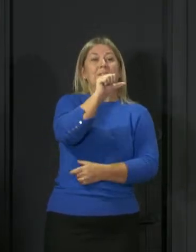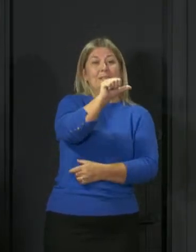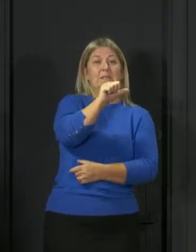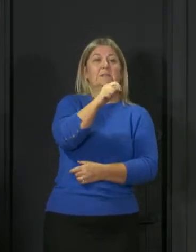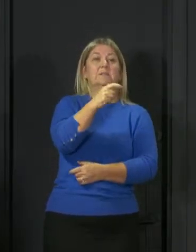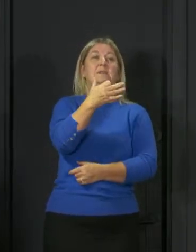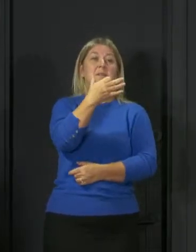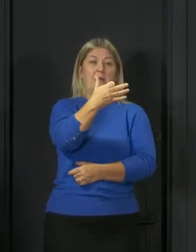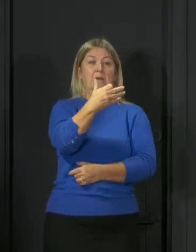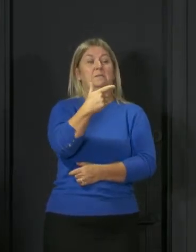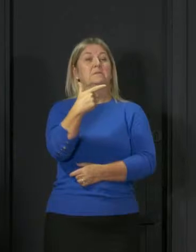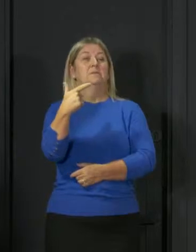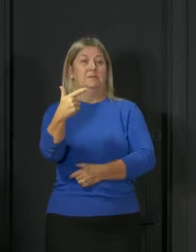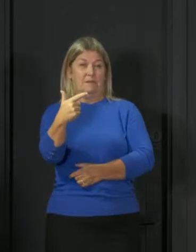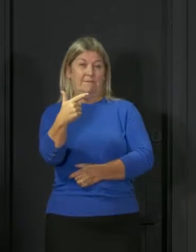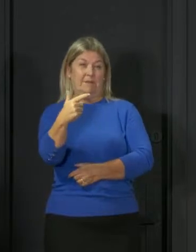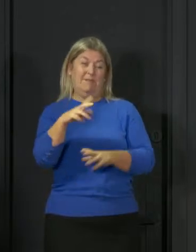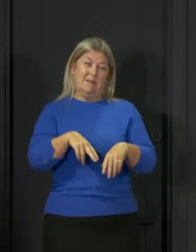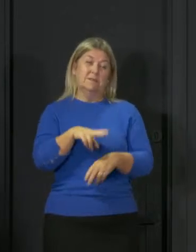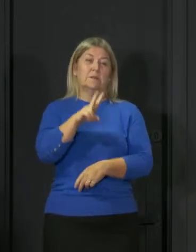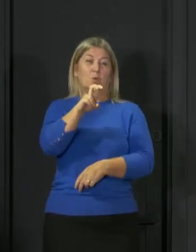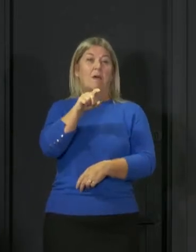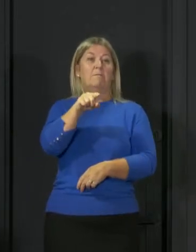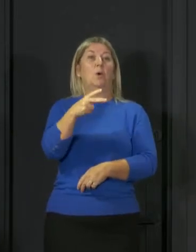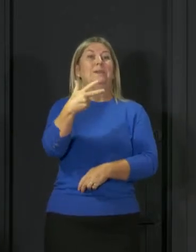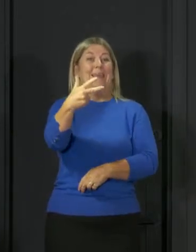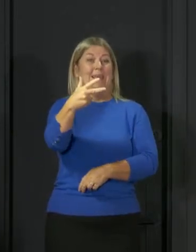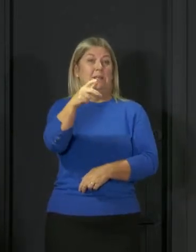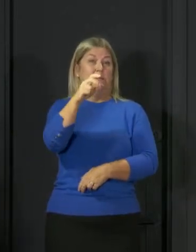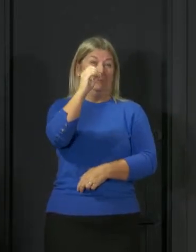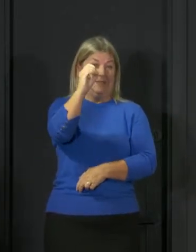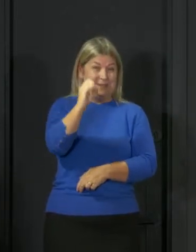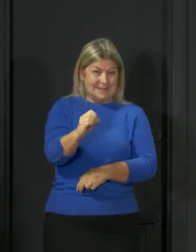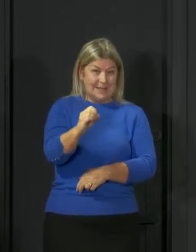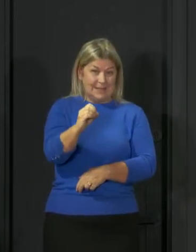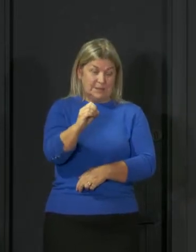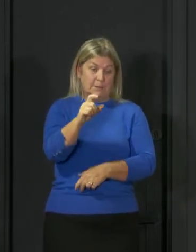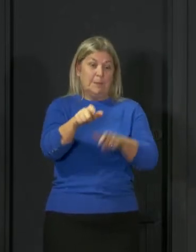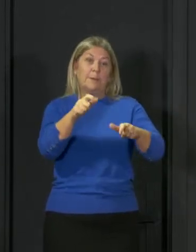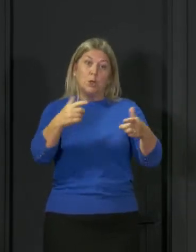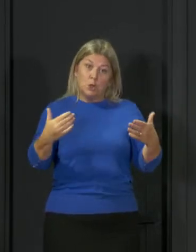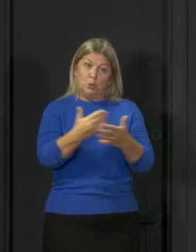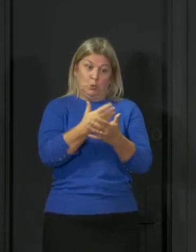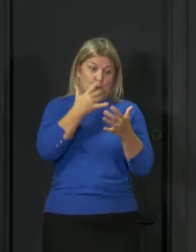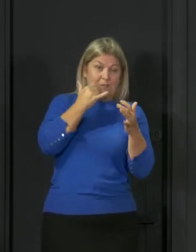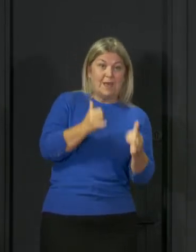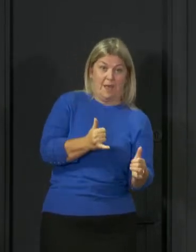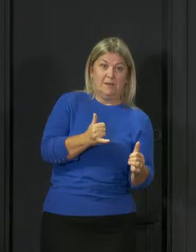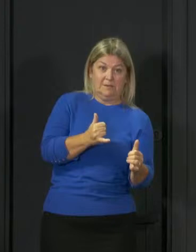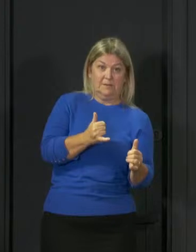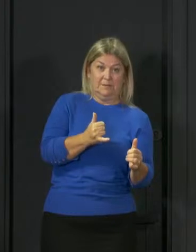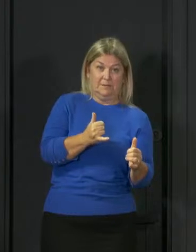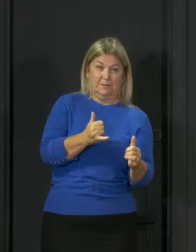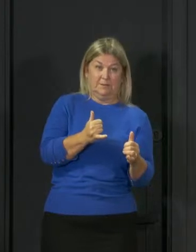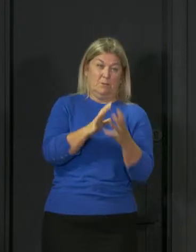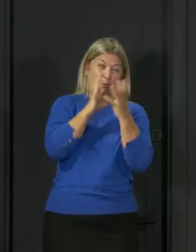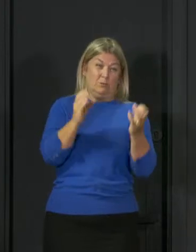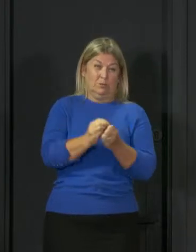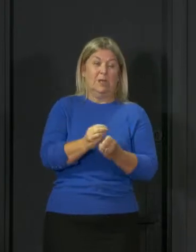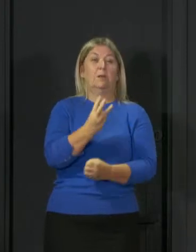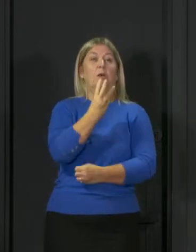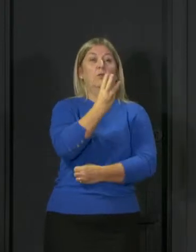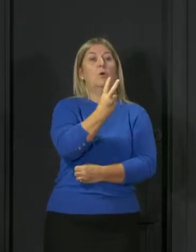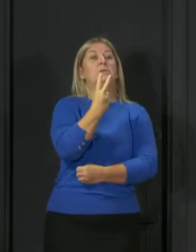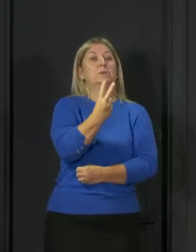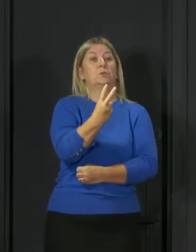Which is 12.8 % of people newly tested, and the total number of positive cases now is 32,906.